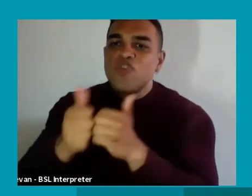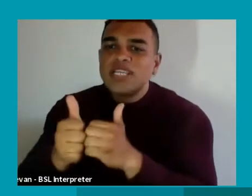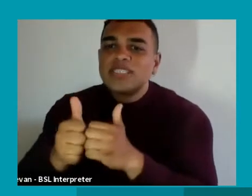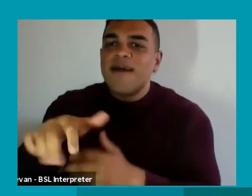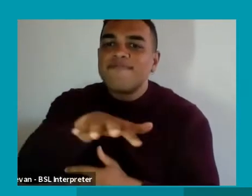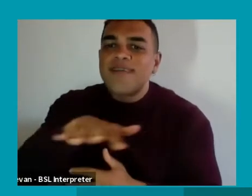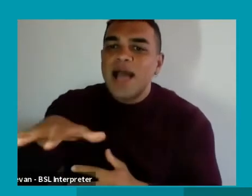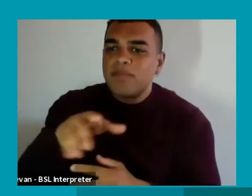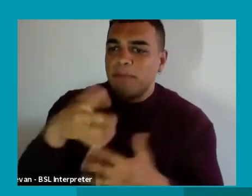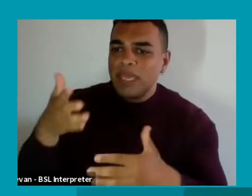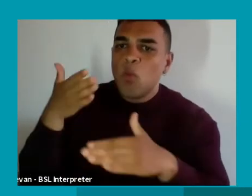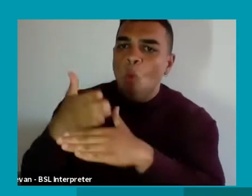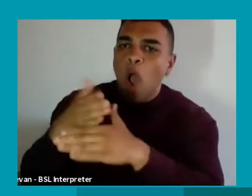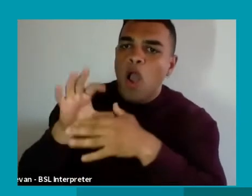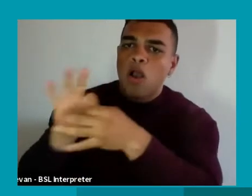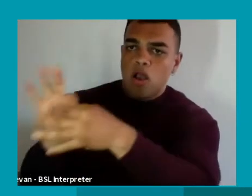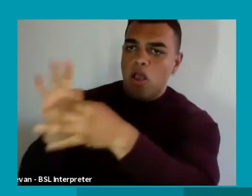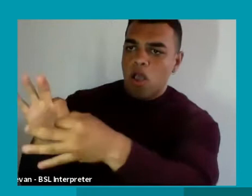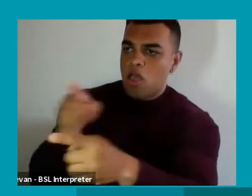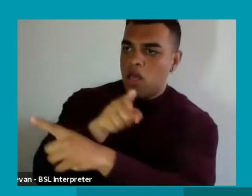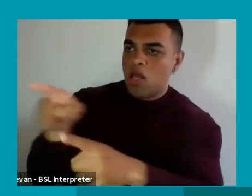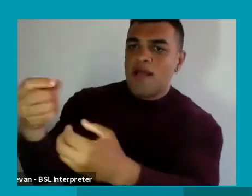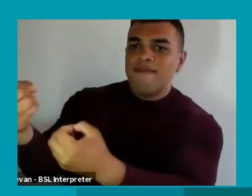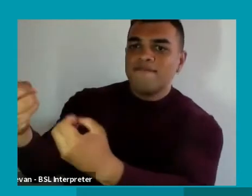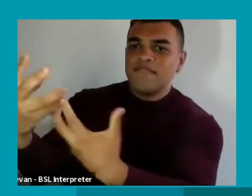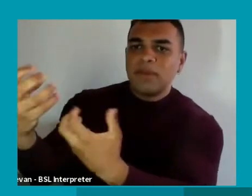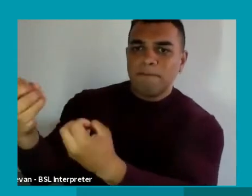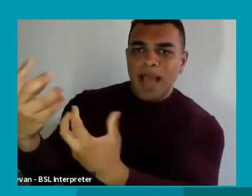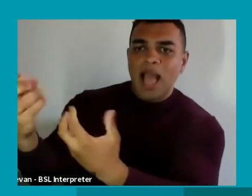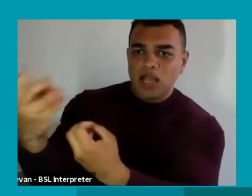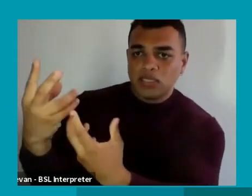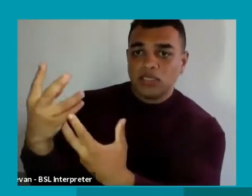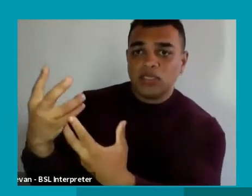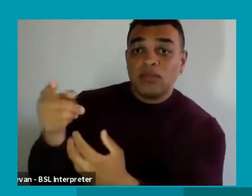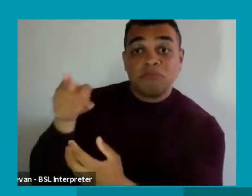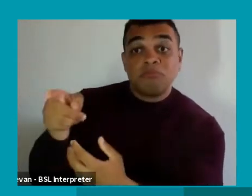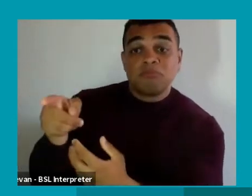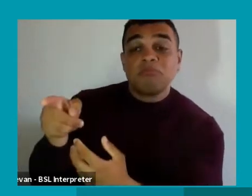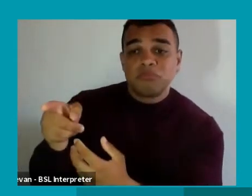anyone you've ever done anything for, or with, volunteering and those people can provide a different view on what